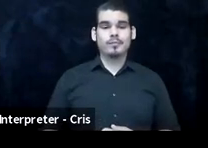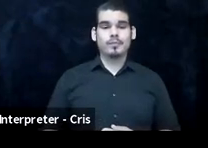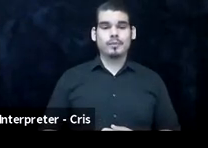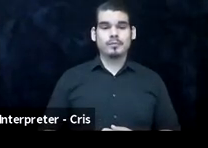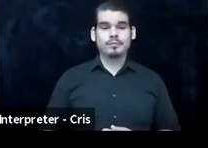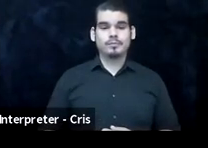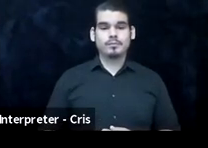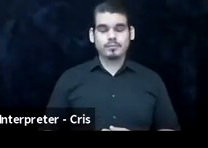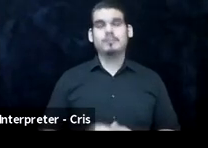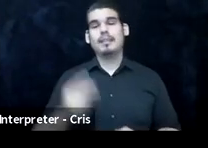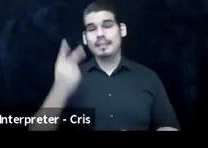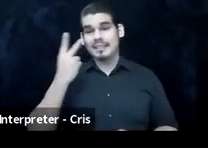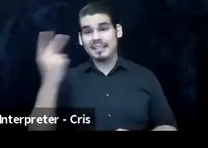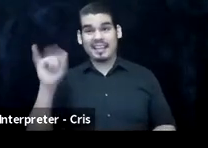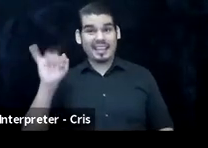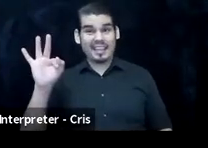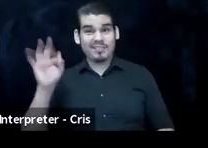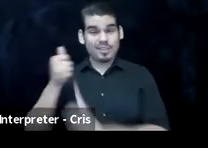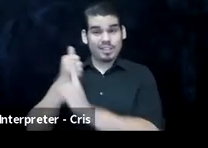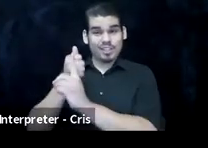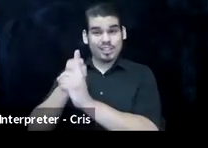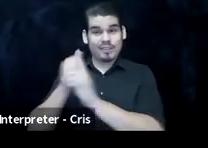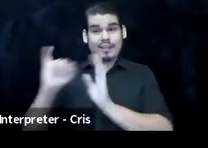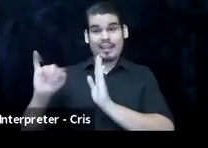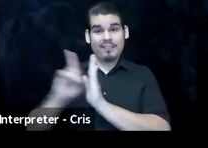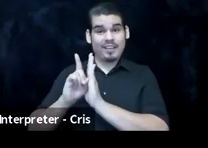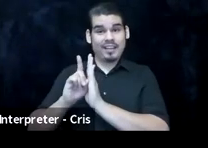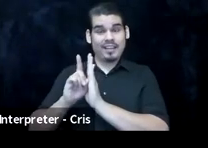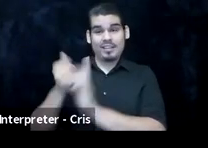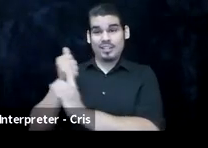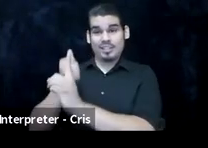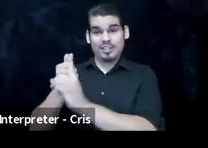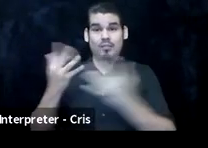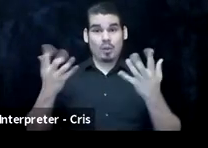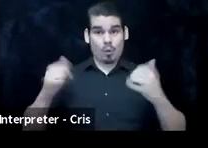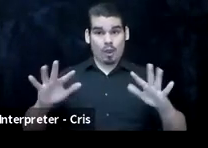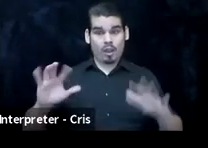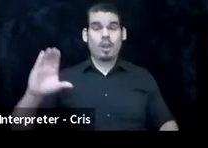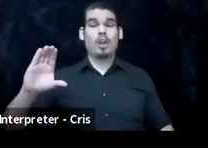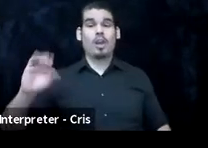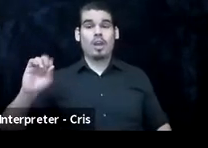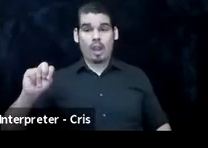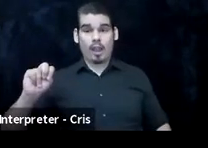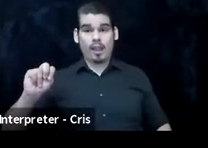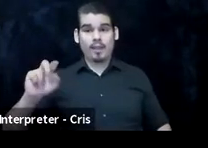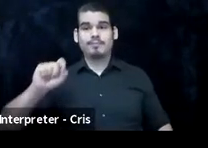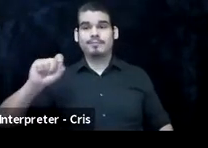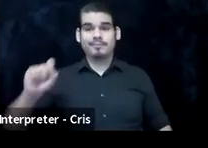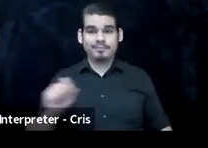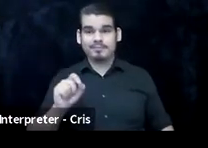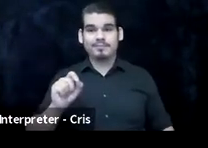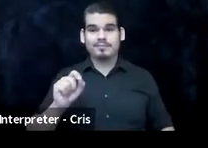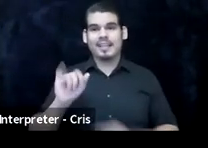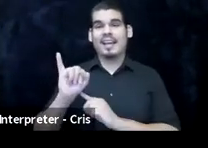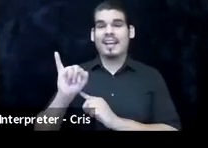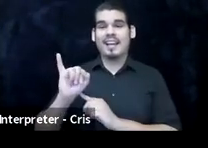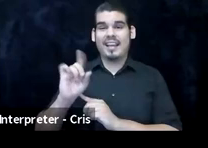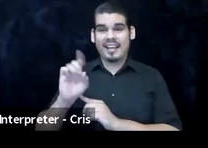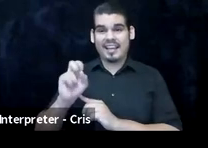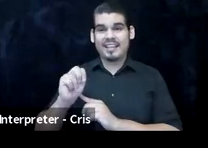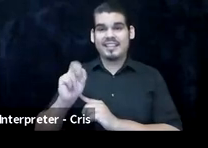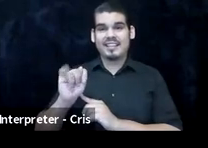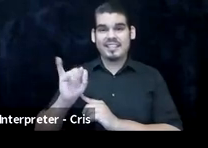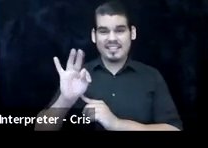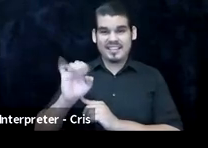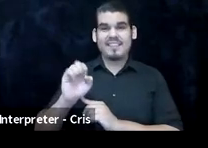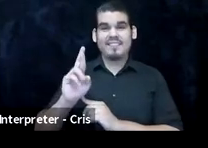Katherine Squire: Alright, so if Jen didn't want to identify herself, she would put con comma and identifier right, and then we kind of know that she's a member of the public um.